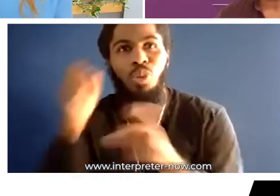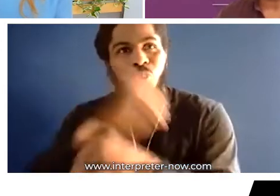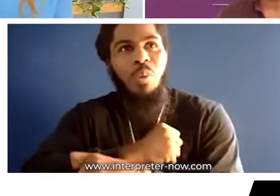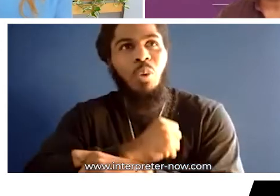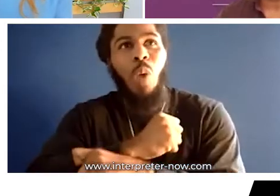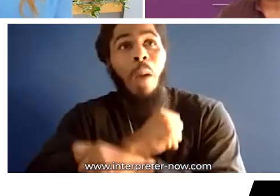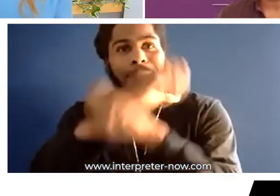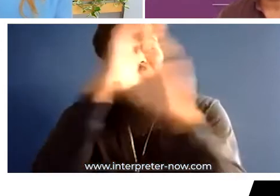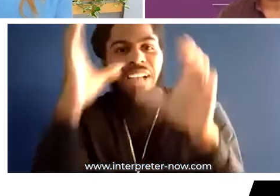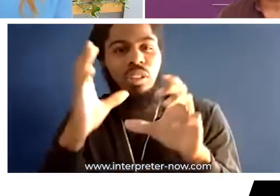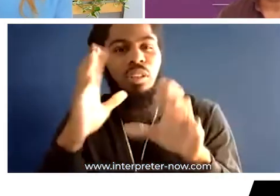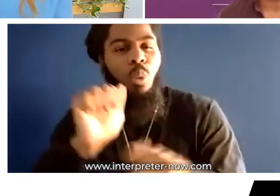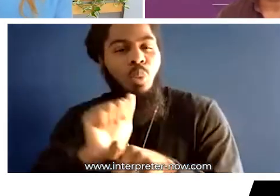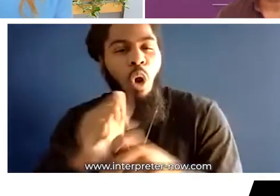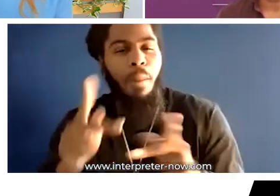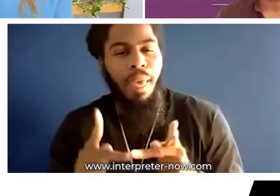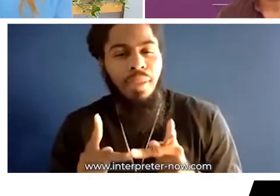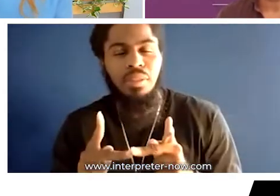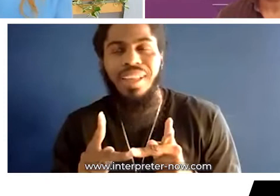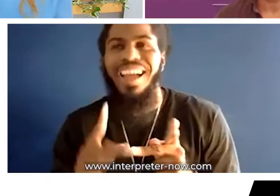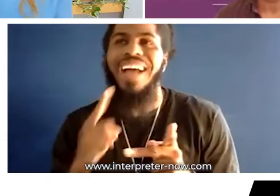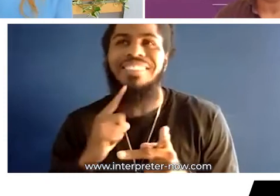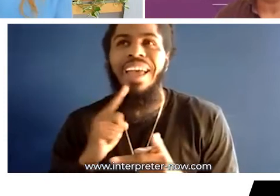Right? I used the words before, remote-first mindset.